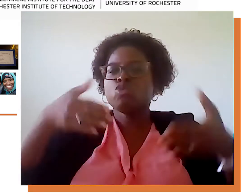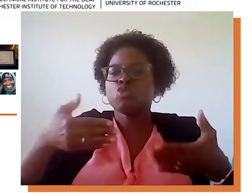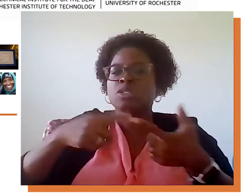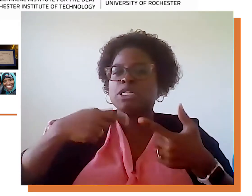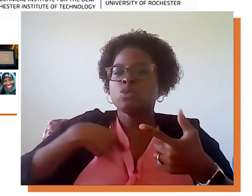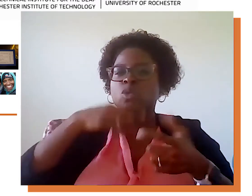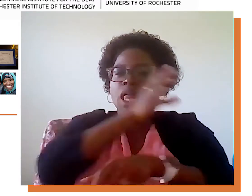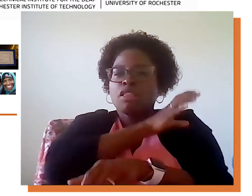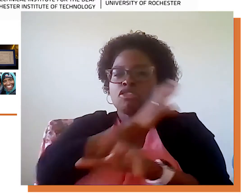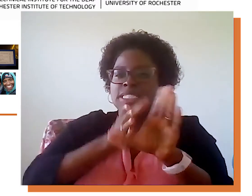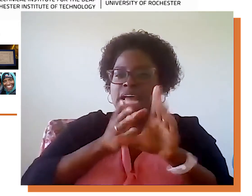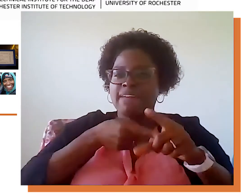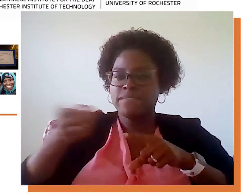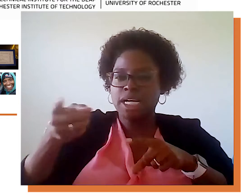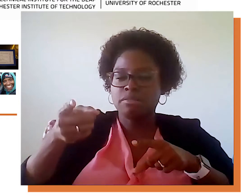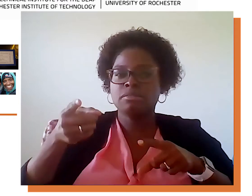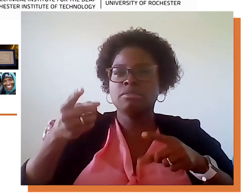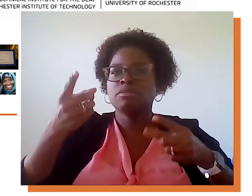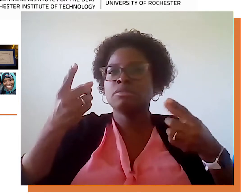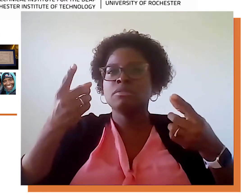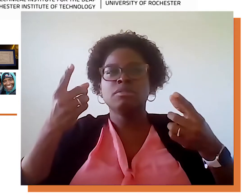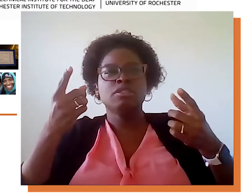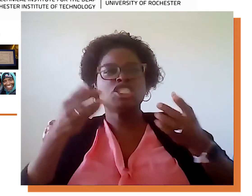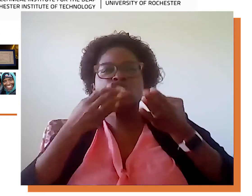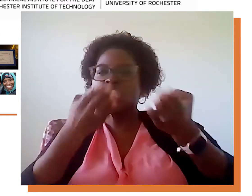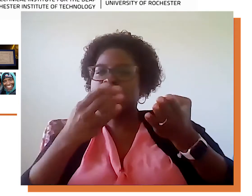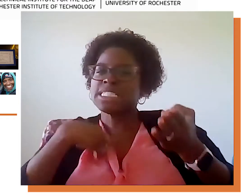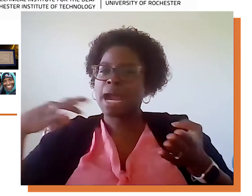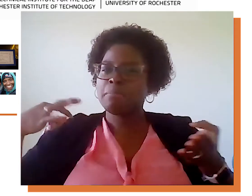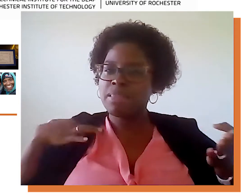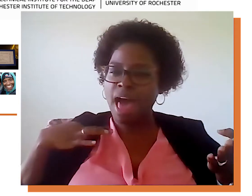It introduced me to cultural competency fields.